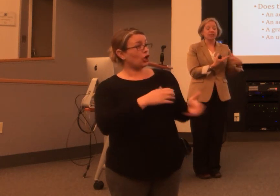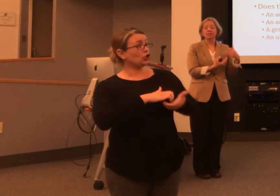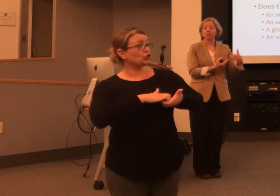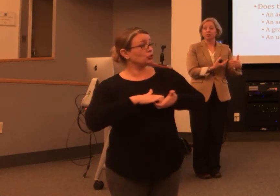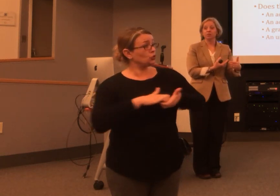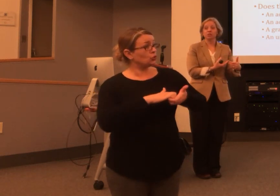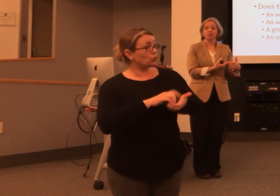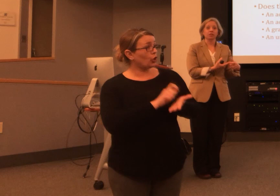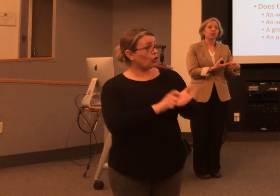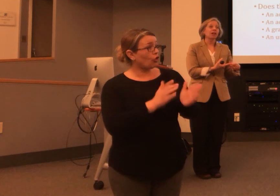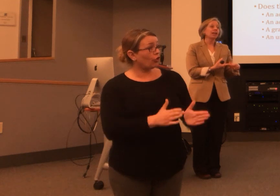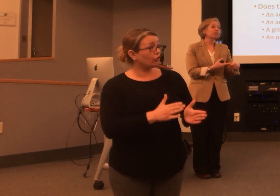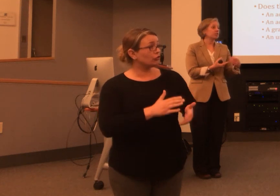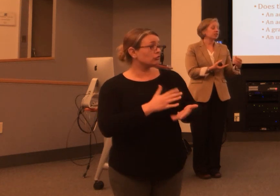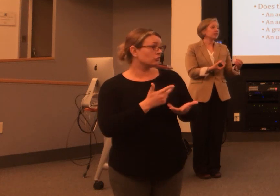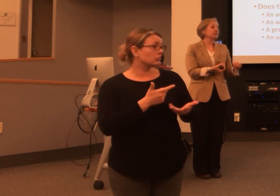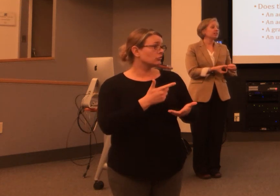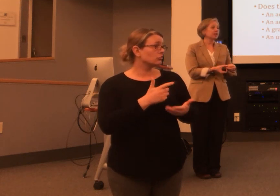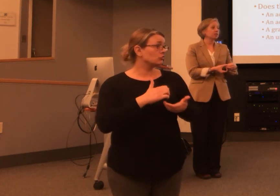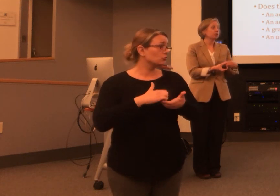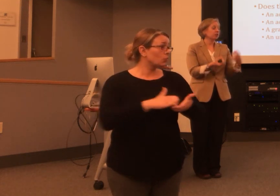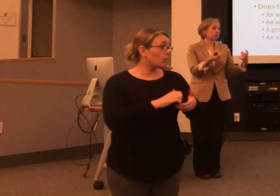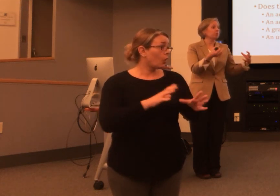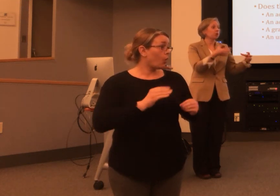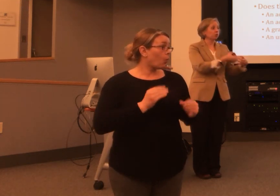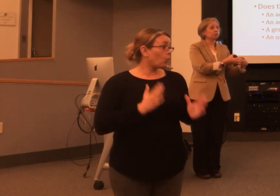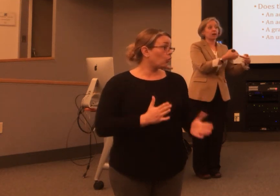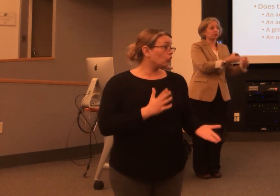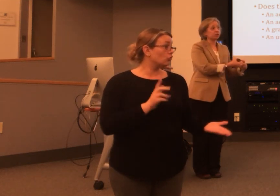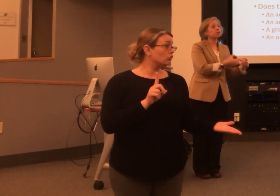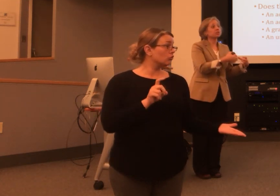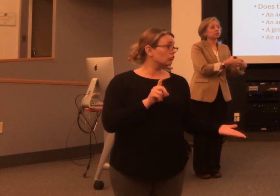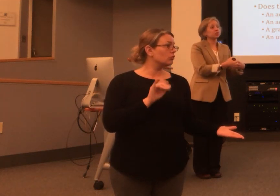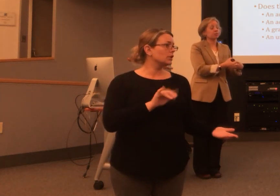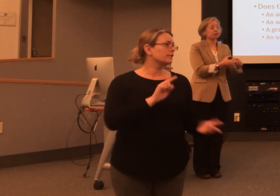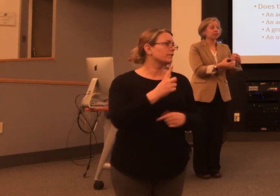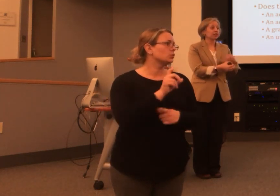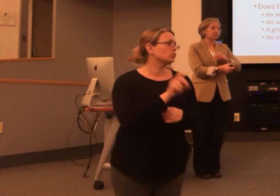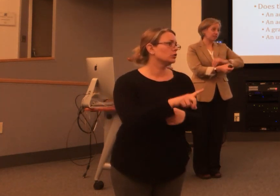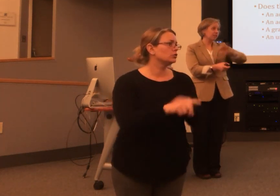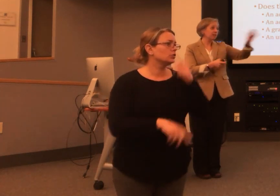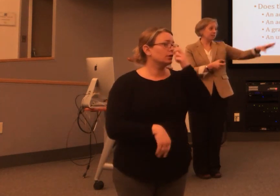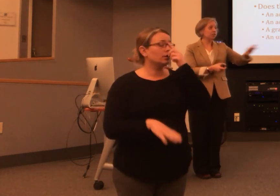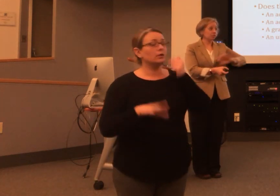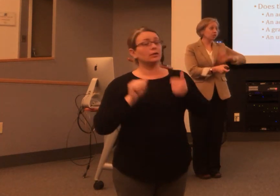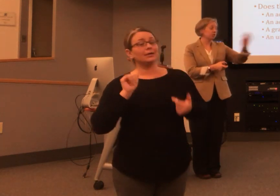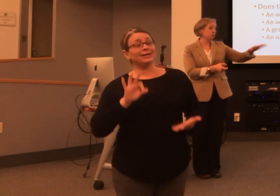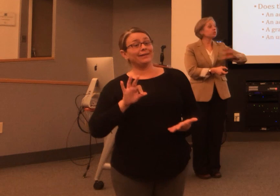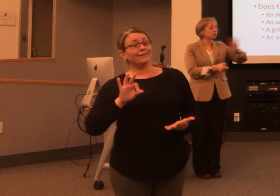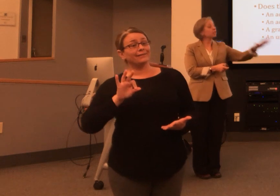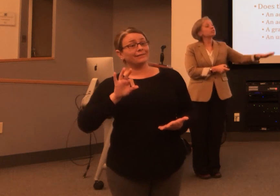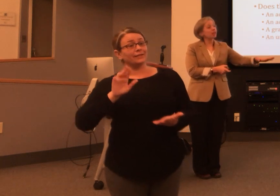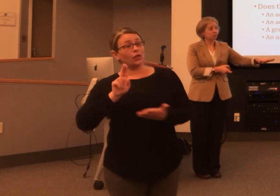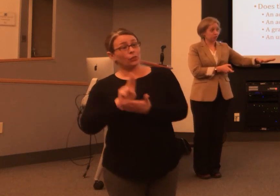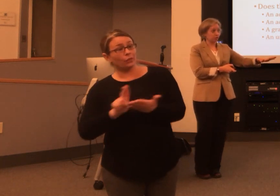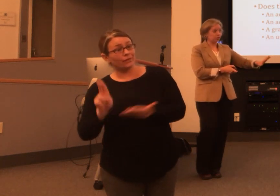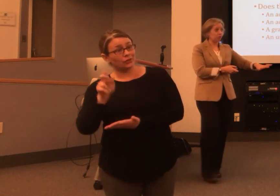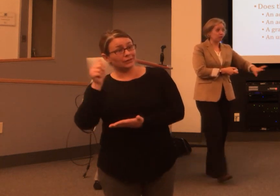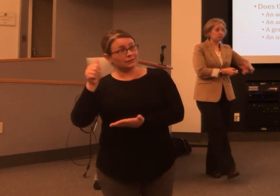That's kind of the first level. And if there's an idea that you want it to be owned by the university or something, then it's the students agreeing to sign over rights,